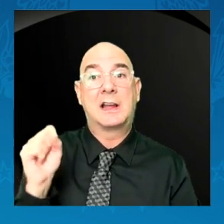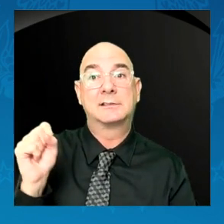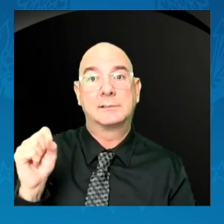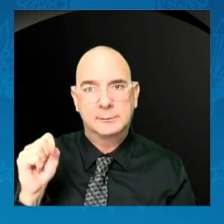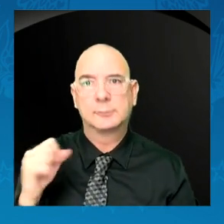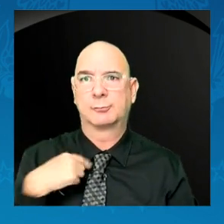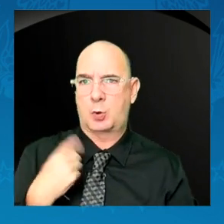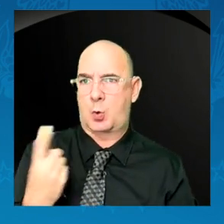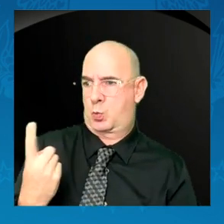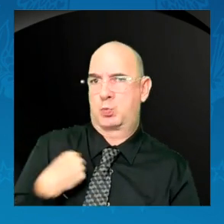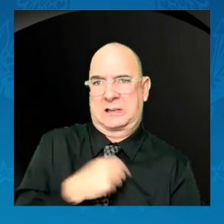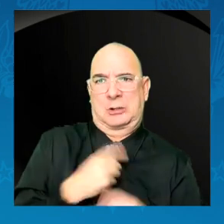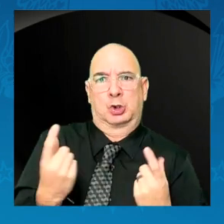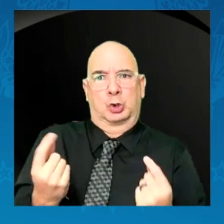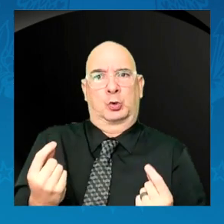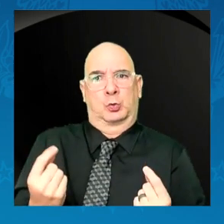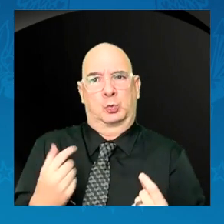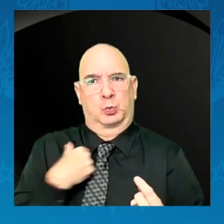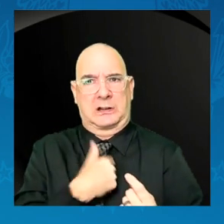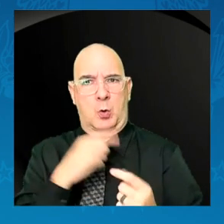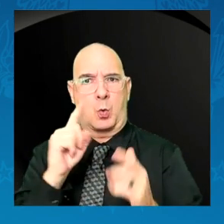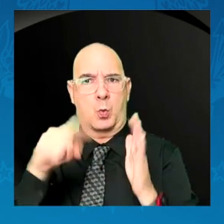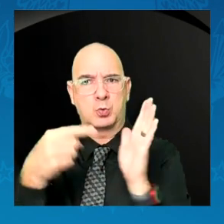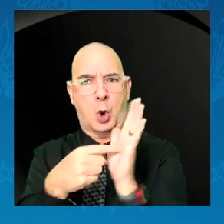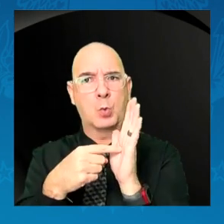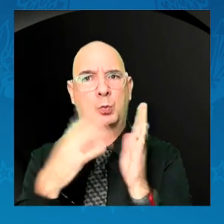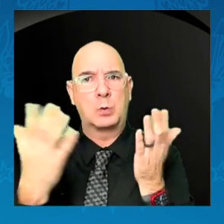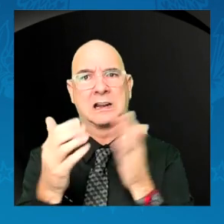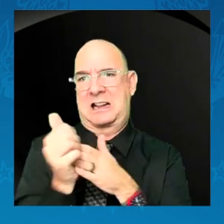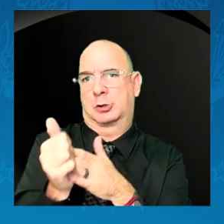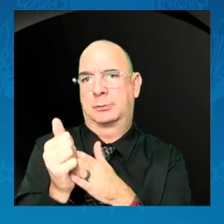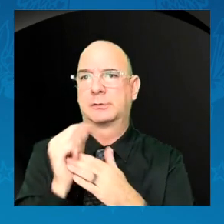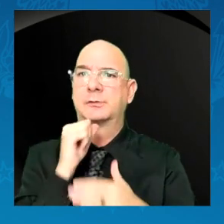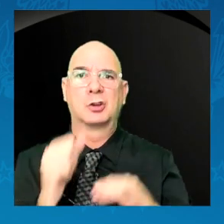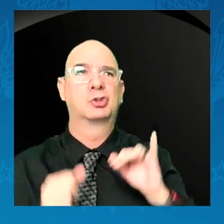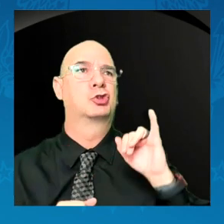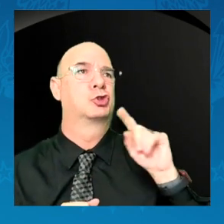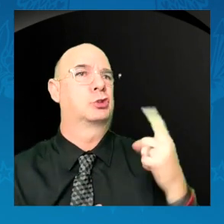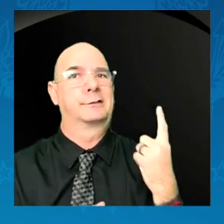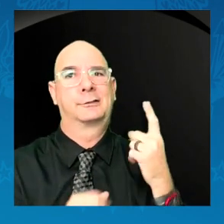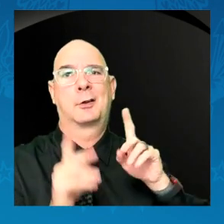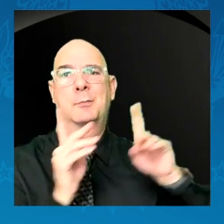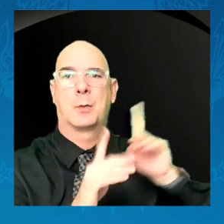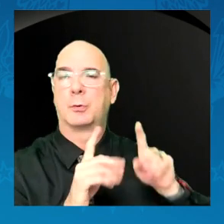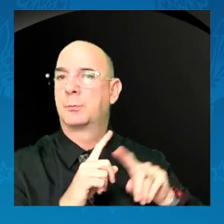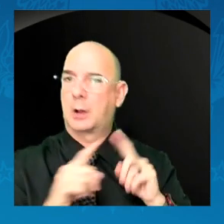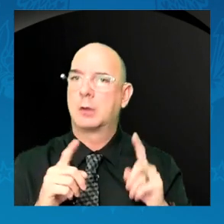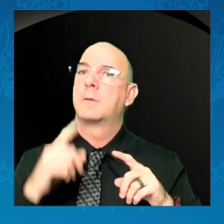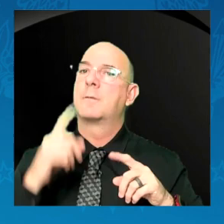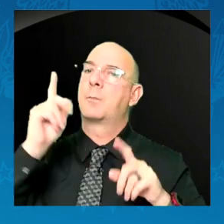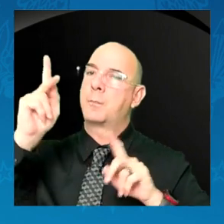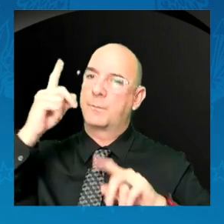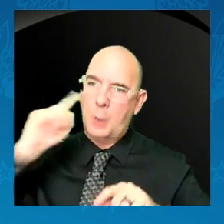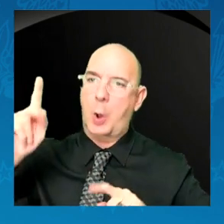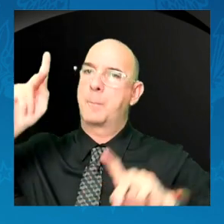not only for the people of our country, but the people of the world. And so I want to thank you each for the time that you and your staffs